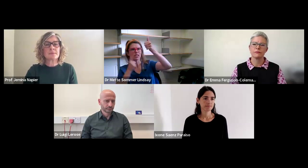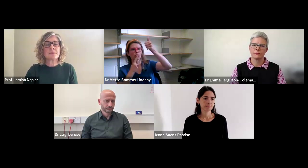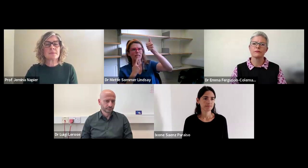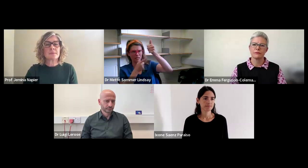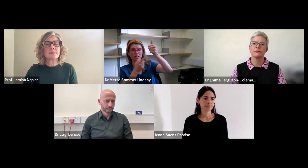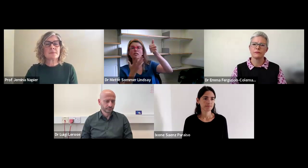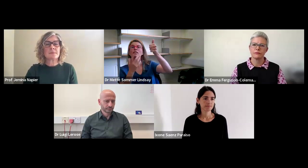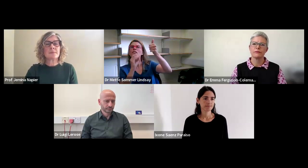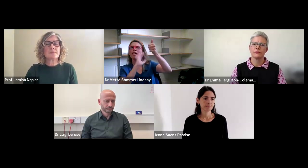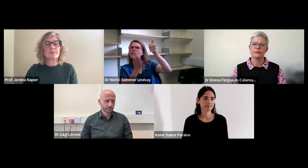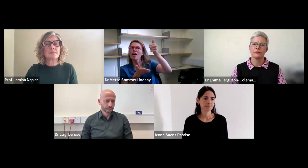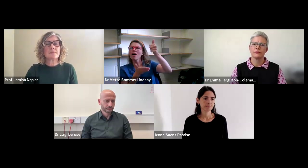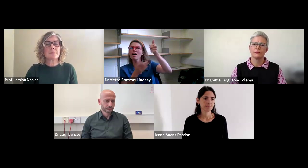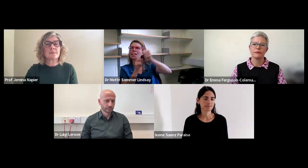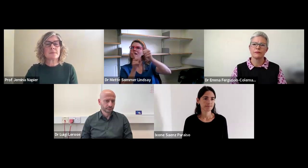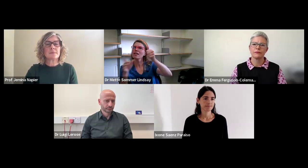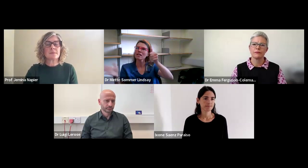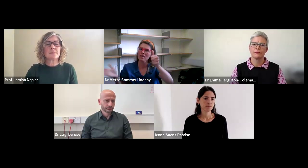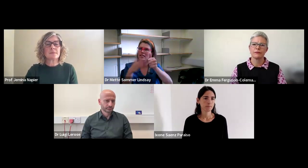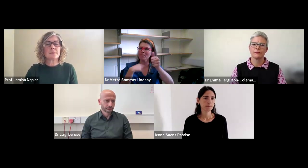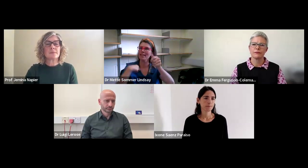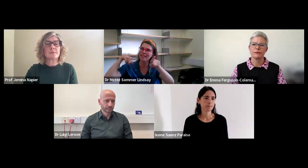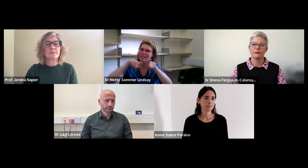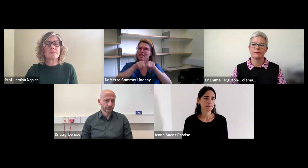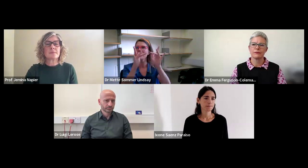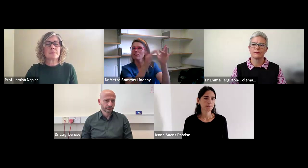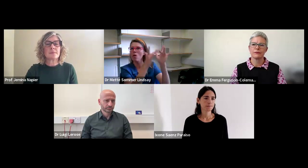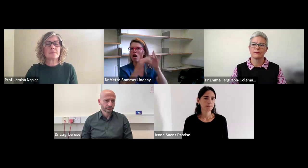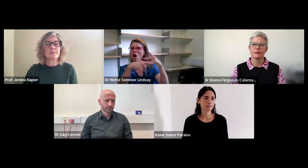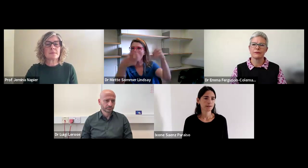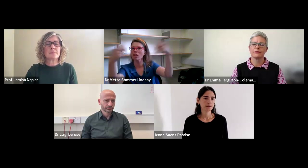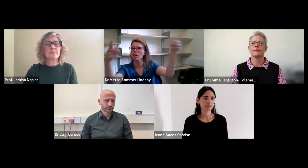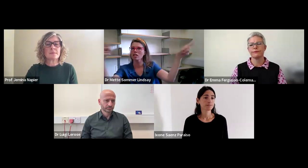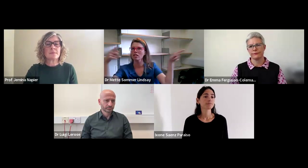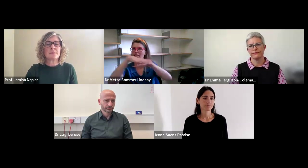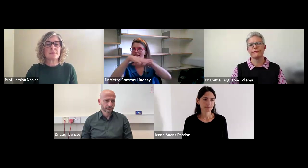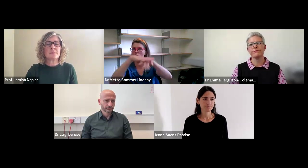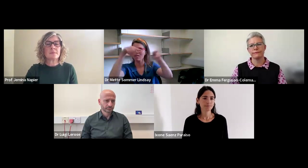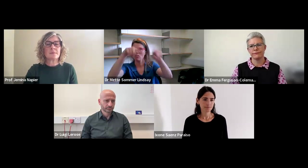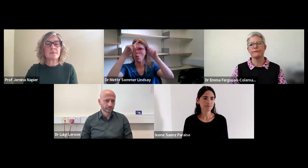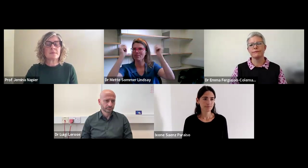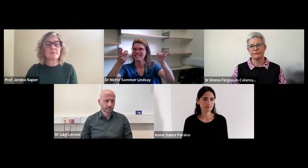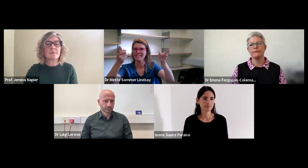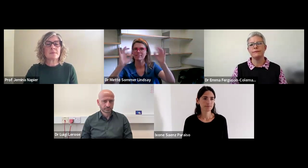there was a project executive, a hearing person, they never introduced me to everybody else,